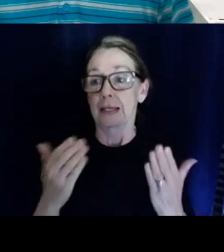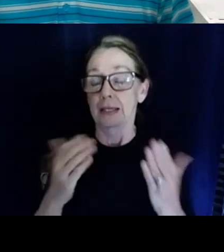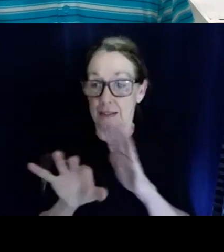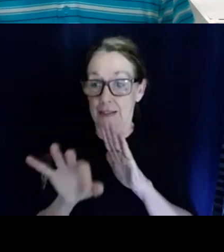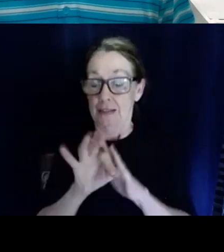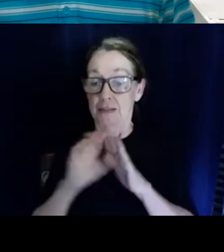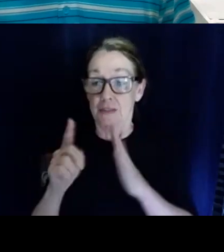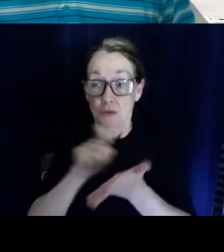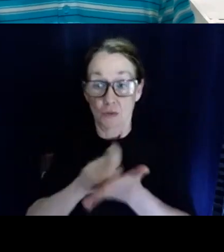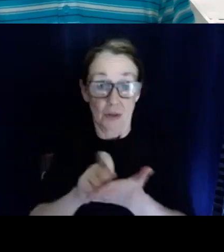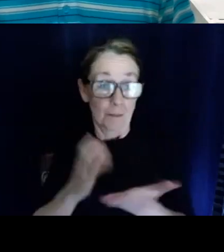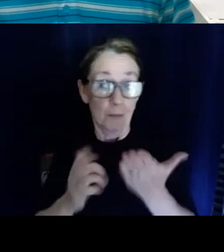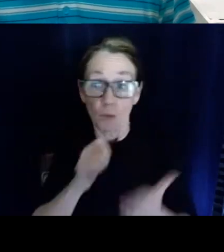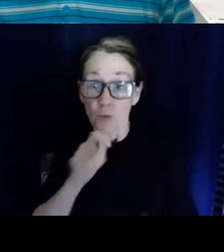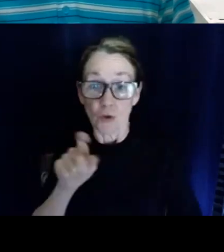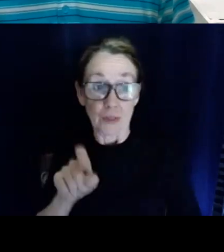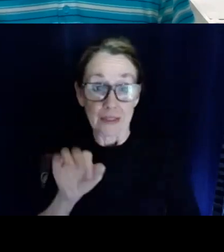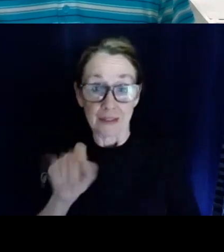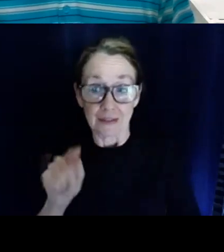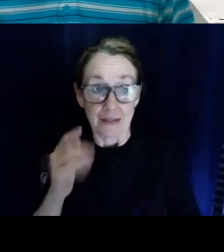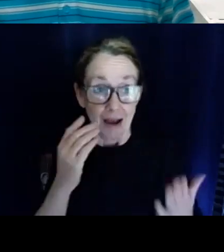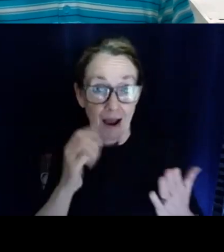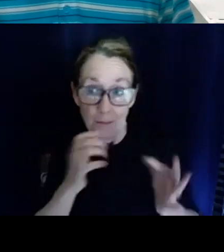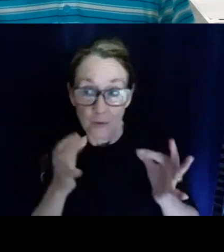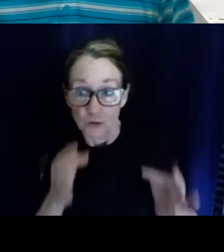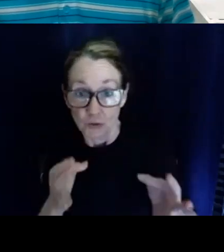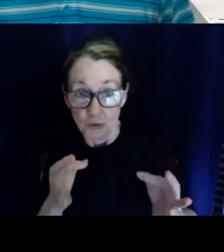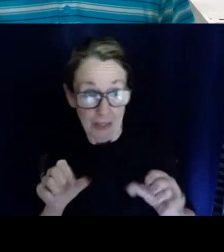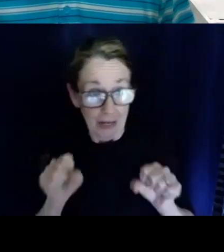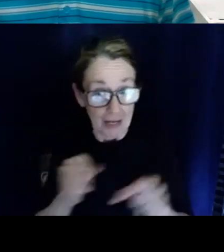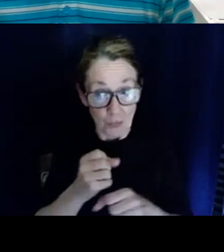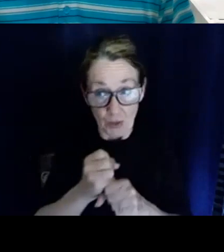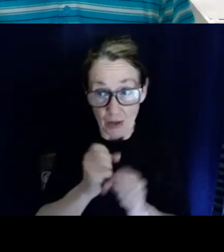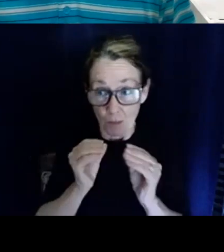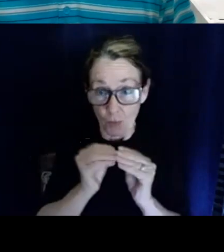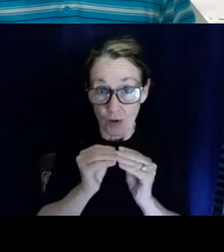SO MAYBE WE SHOULD JUST JUMP TO THAT AGENDA ITEM FIRST BEFORE WE IDENTIFY SOMEONE TO TAKE MINUTES BECAUSE IT'S POSSIBLE WE MAY NOT NEED IT. I'M NOT SURE.